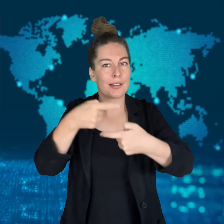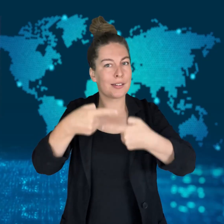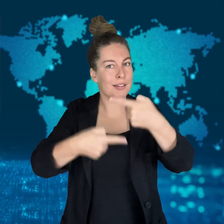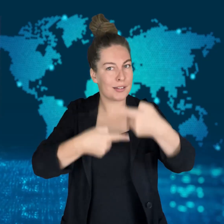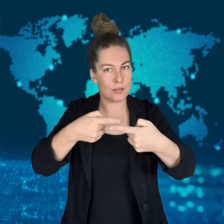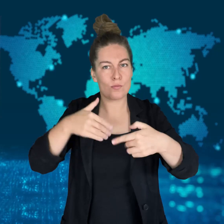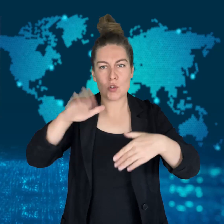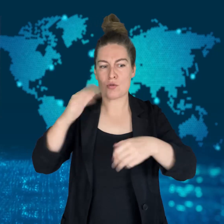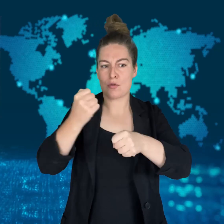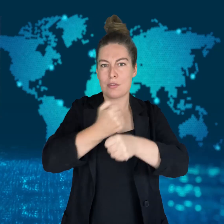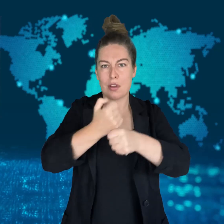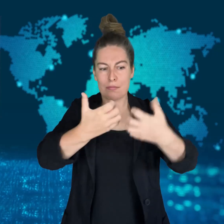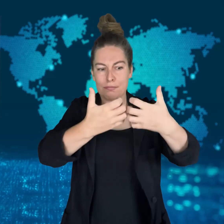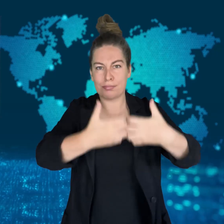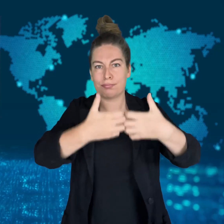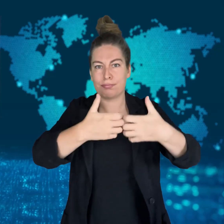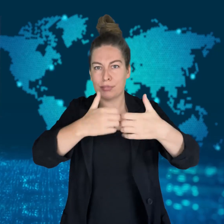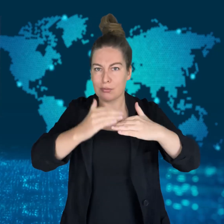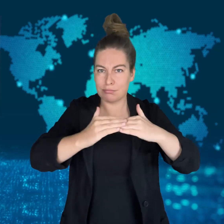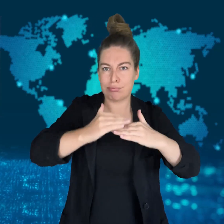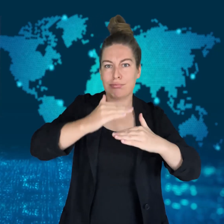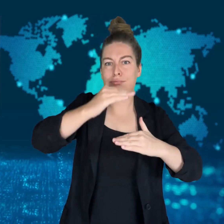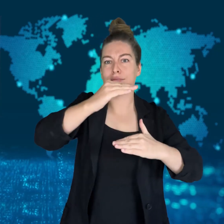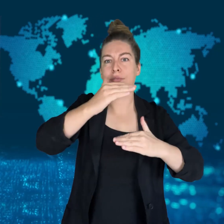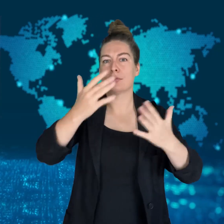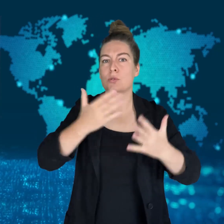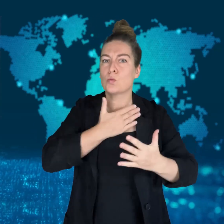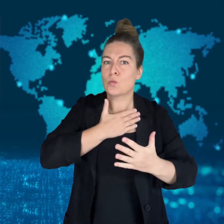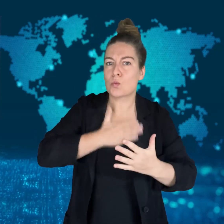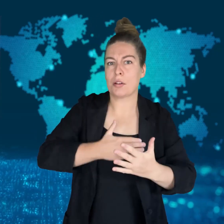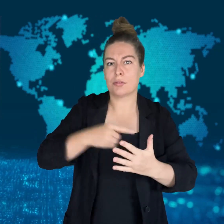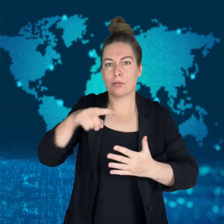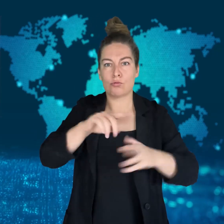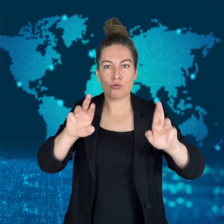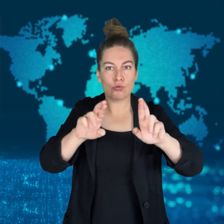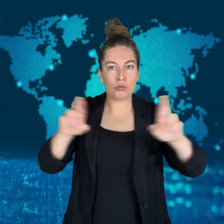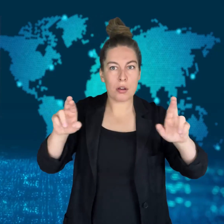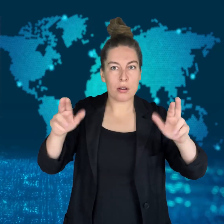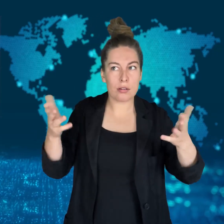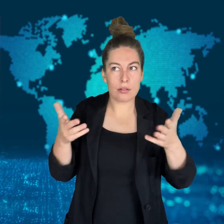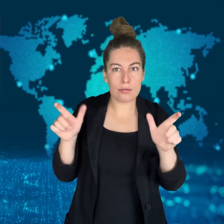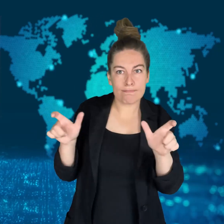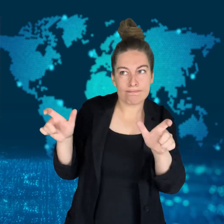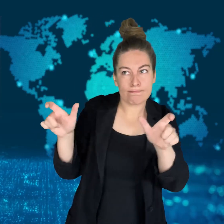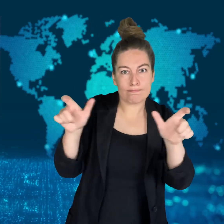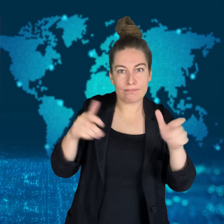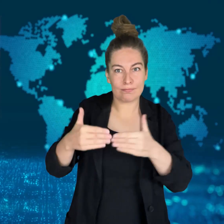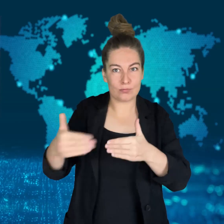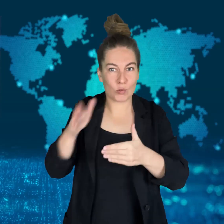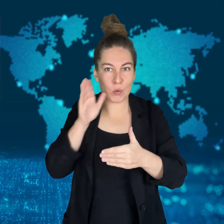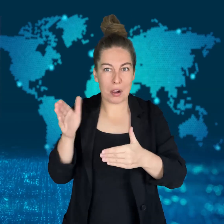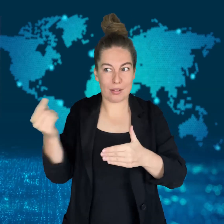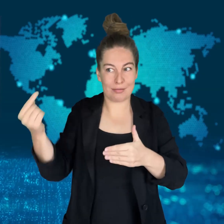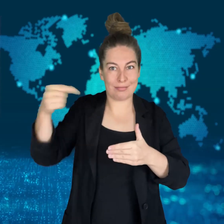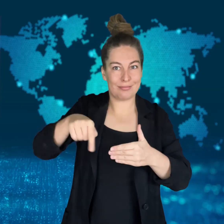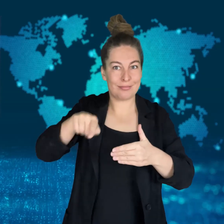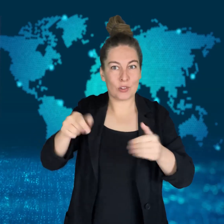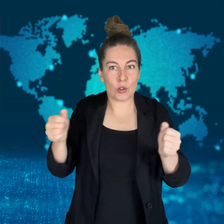Ukraine has focused on boosting its energy output so that it would be